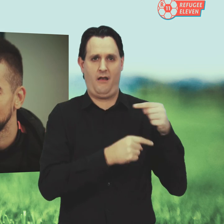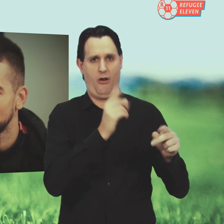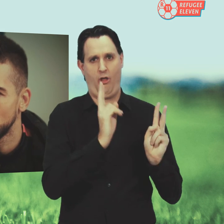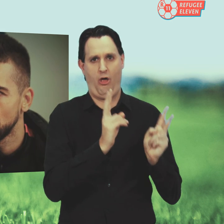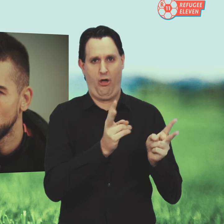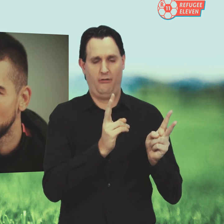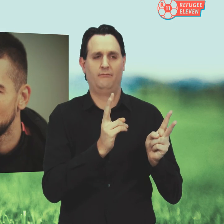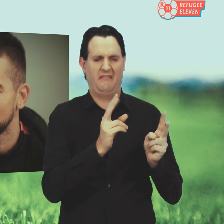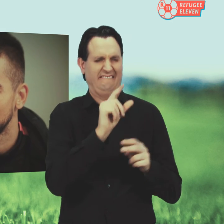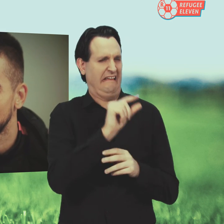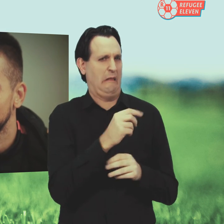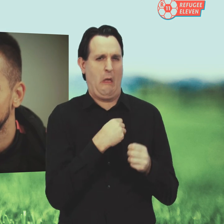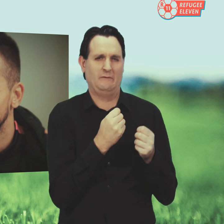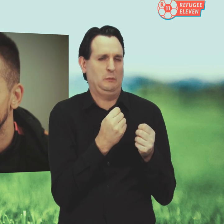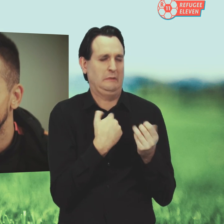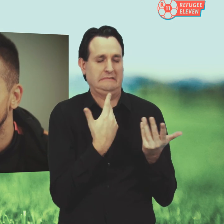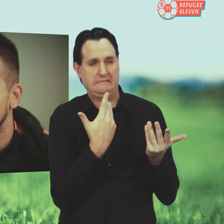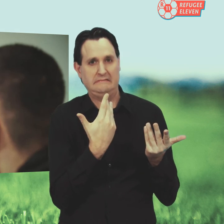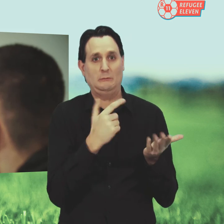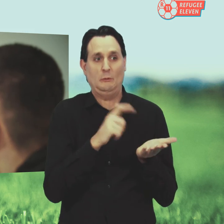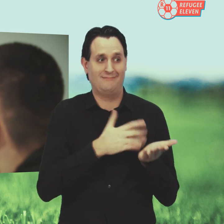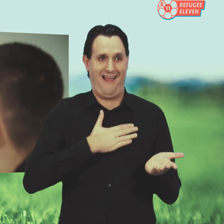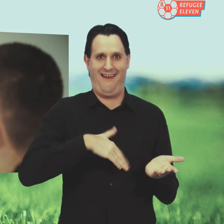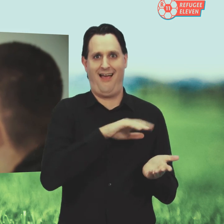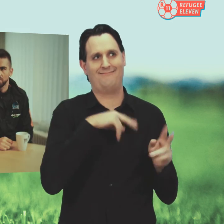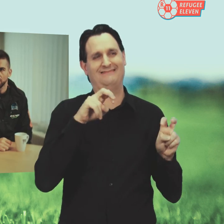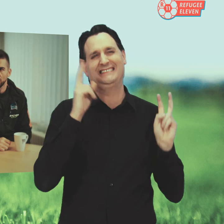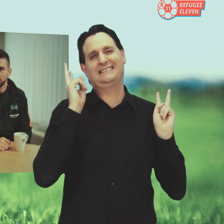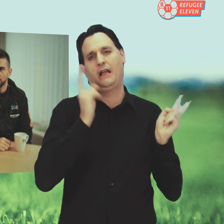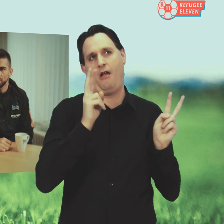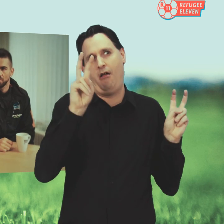On the basis of the asylum process, they say it's a "peaceful country".